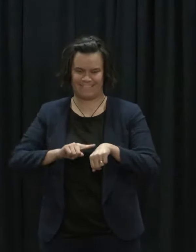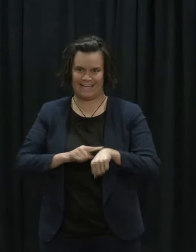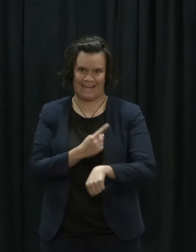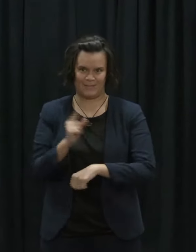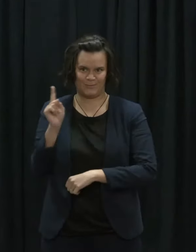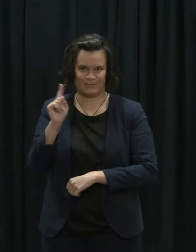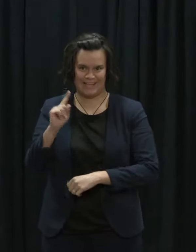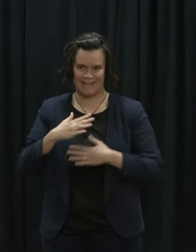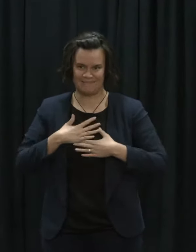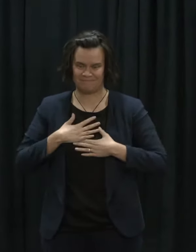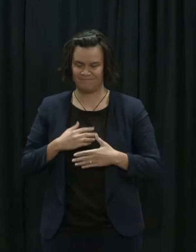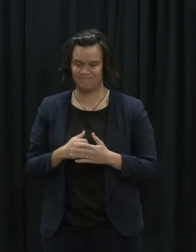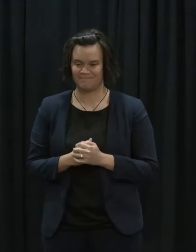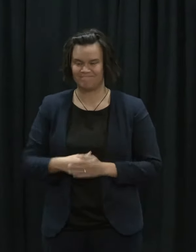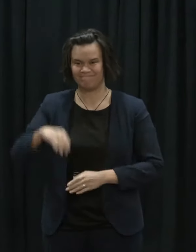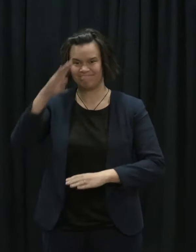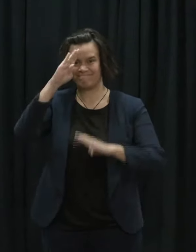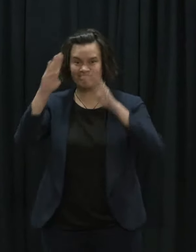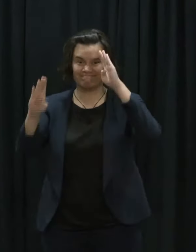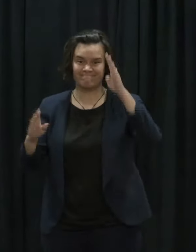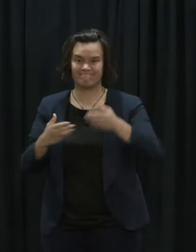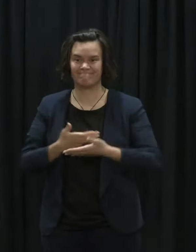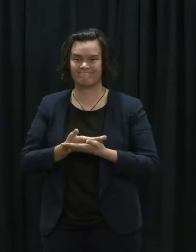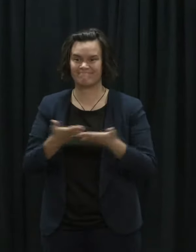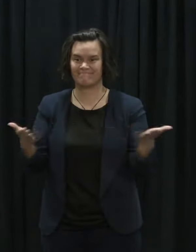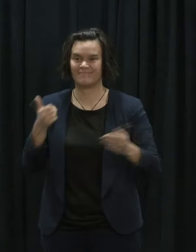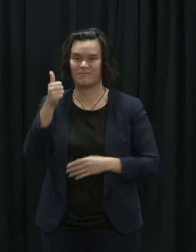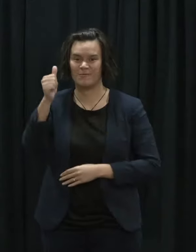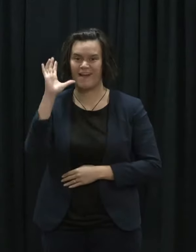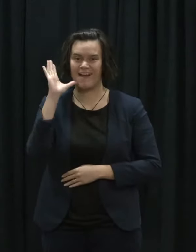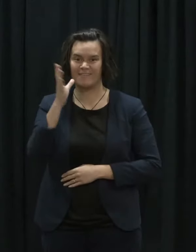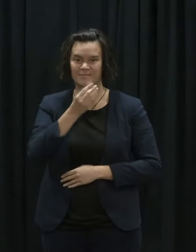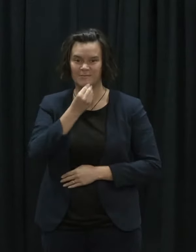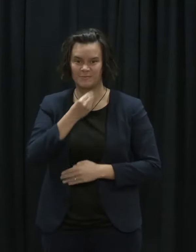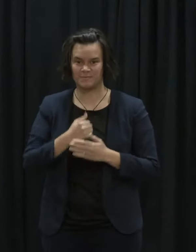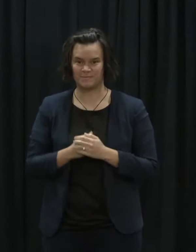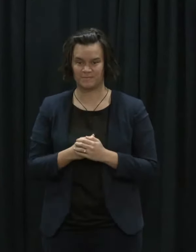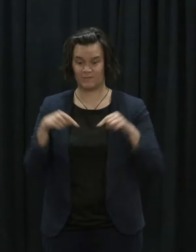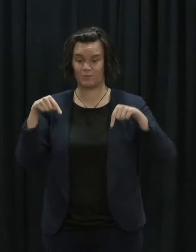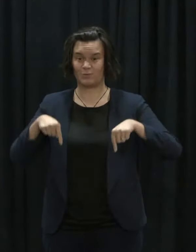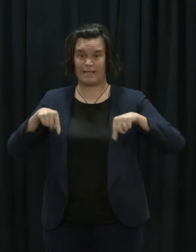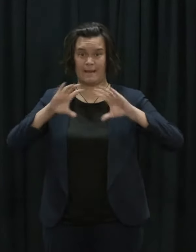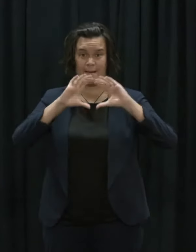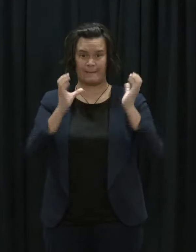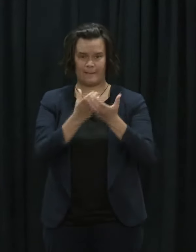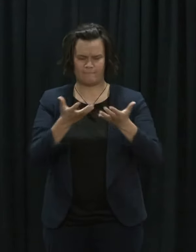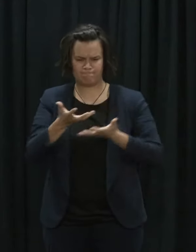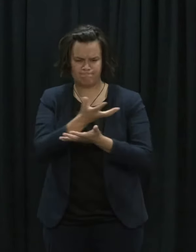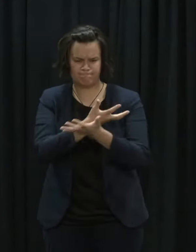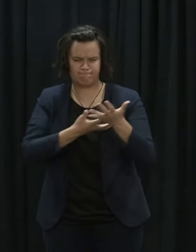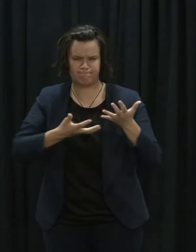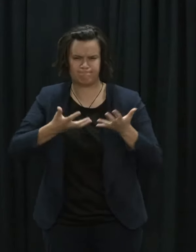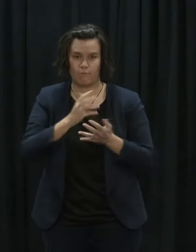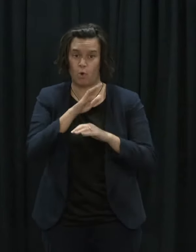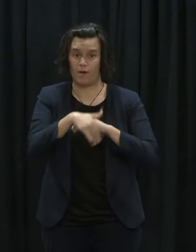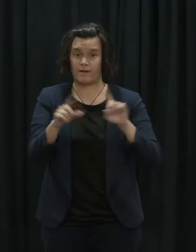This program will be captioned live by Ai-Media. Apologies, I can see we are a bit tardy this afternoon.